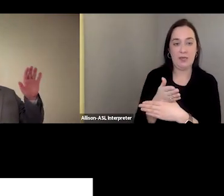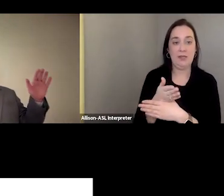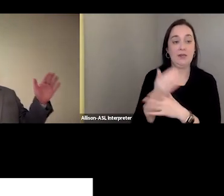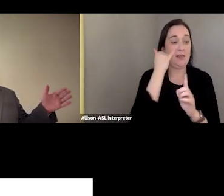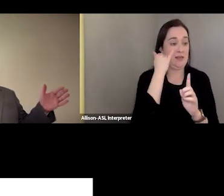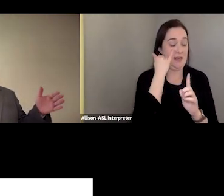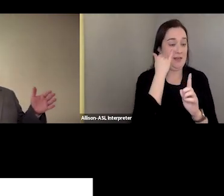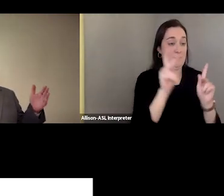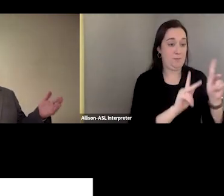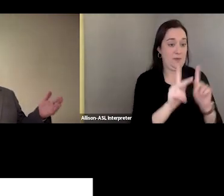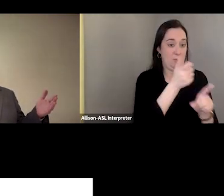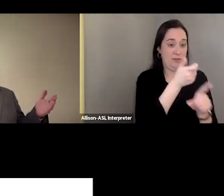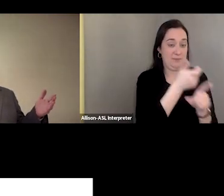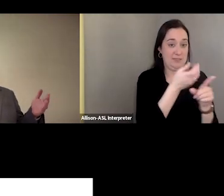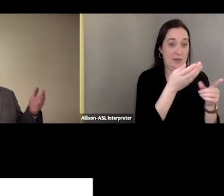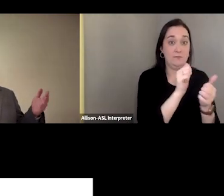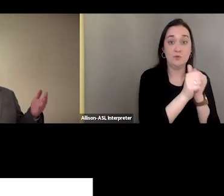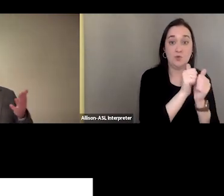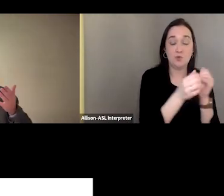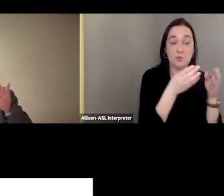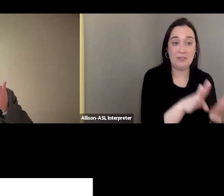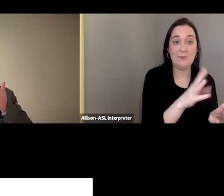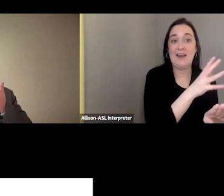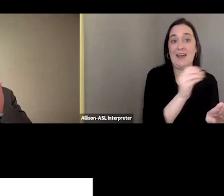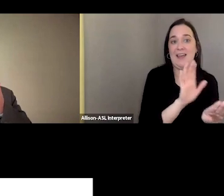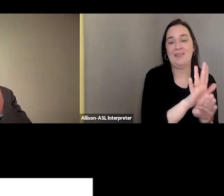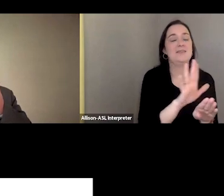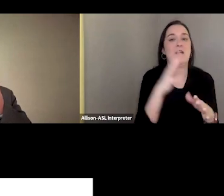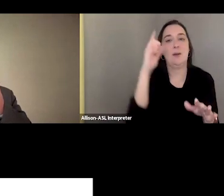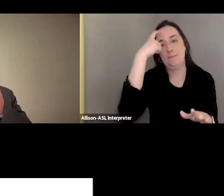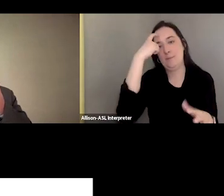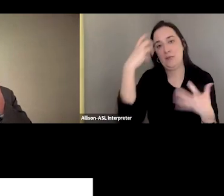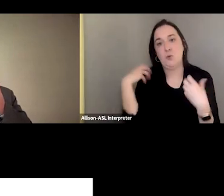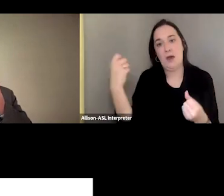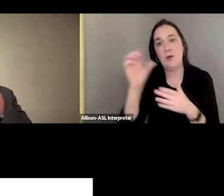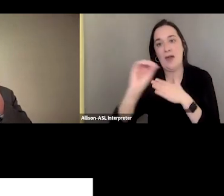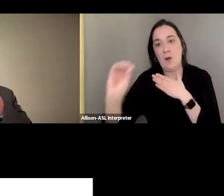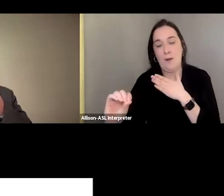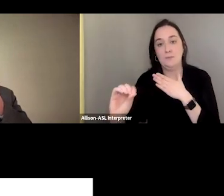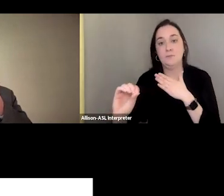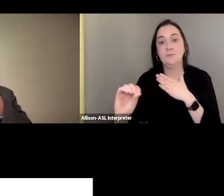and the mental health outcomes that we were interested in. Those included symptoms of depression, symptoms of anxiety,